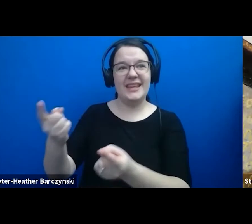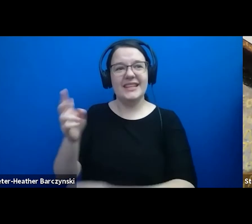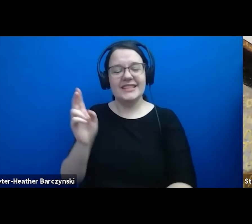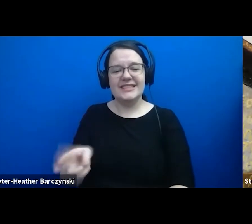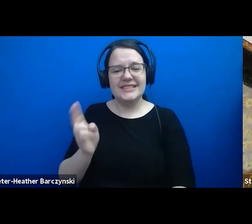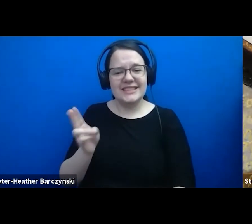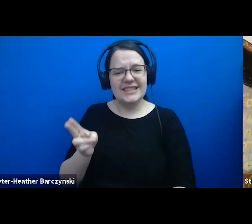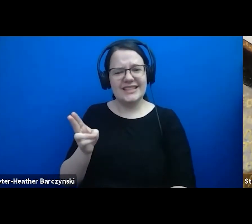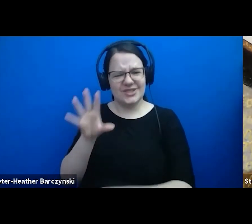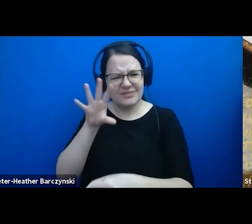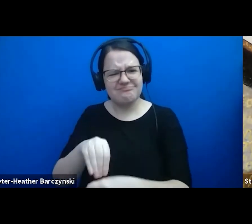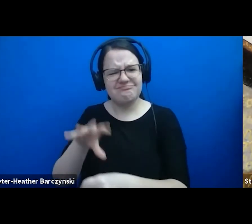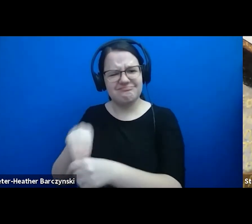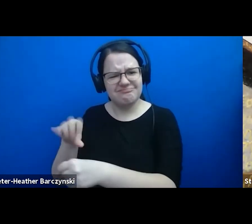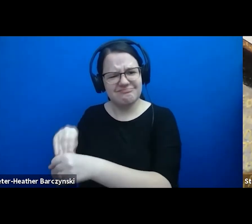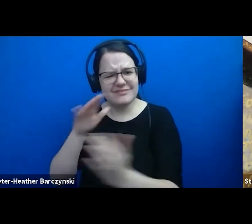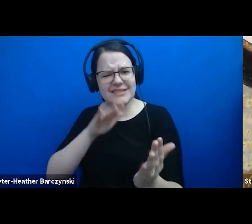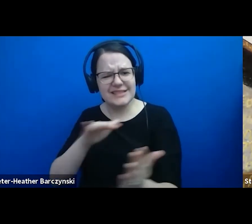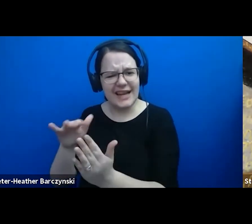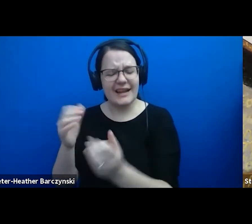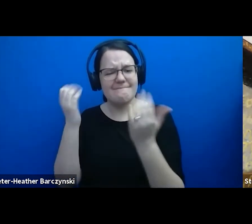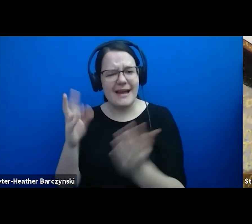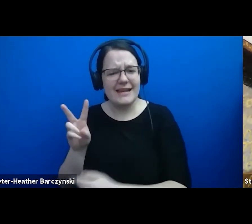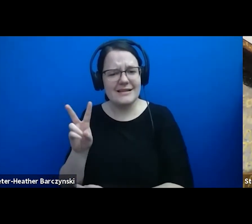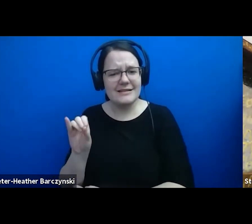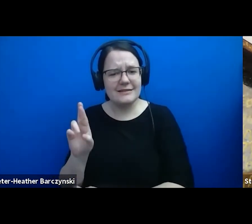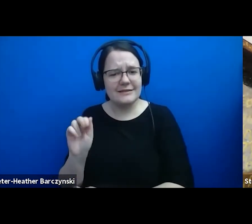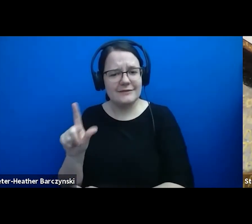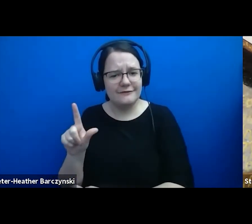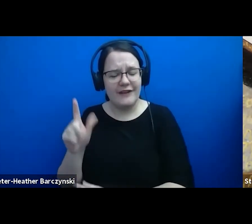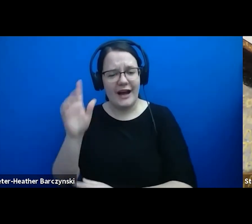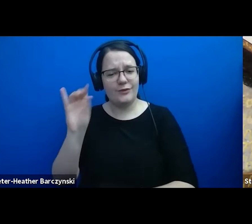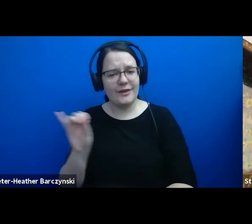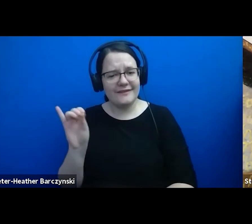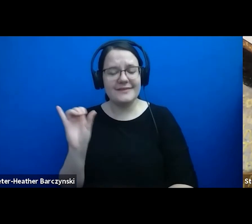of many viral pathogens many of them respiratory such as respiratory syncytial virus influenza